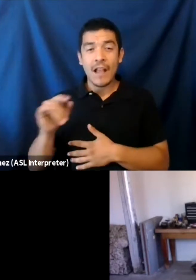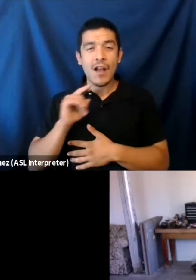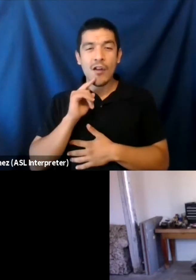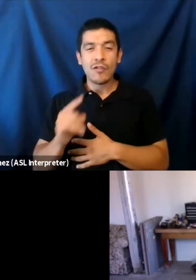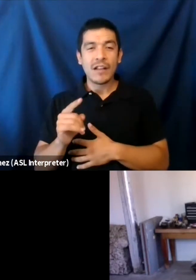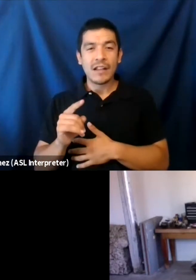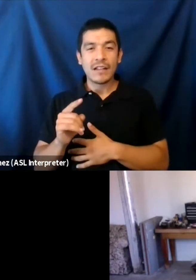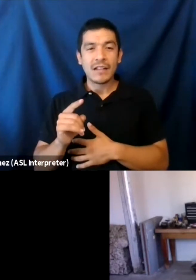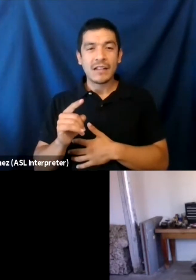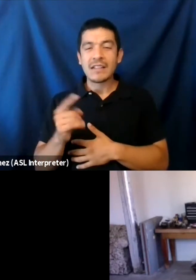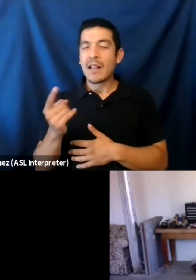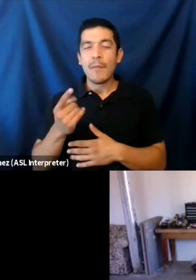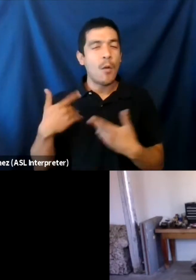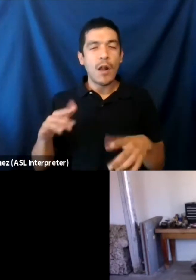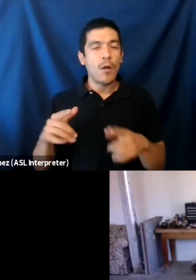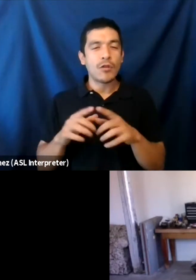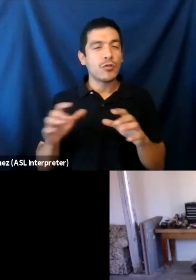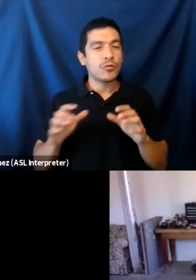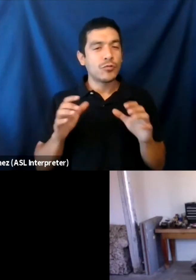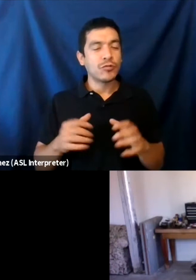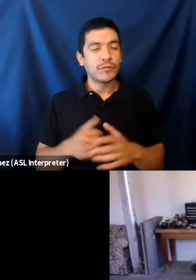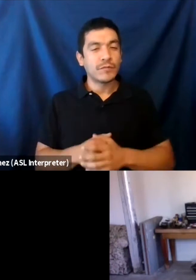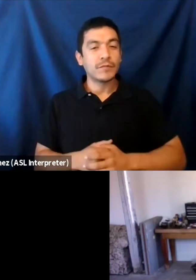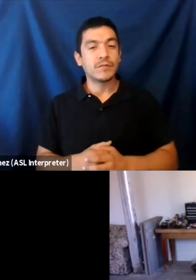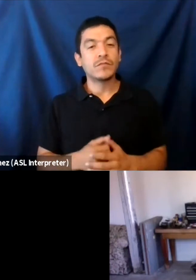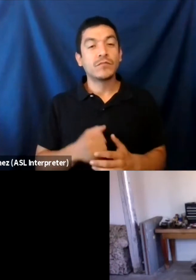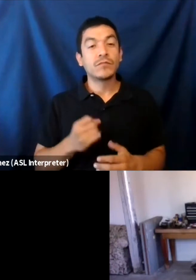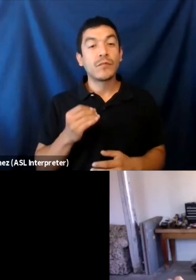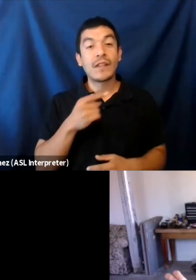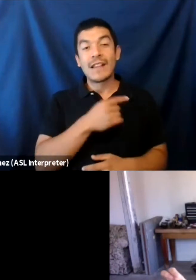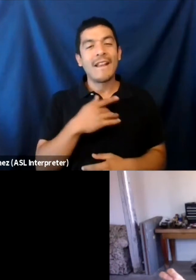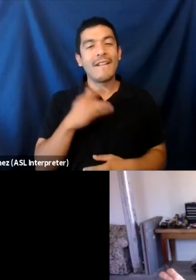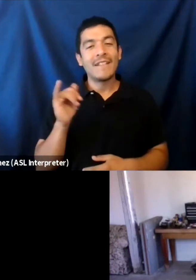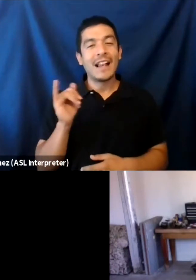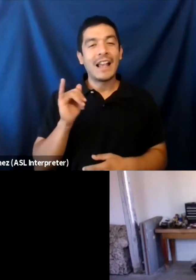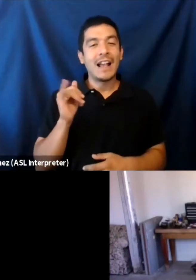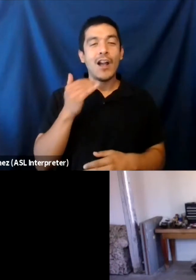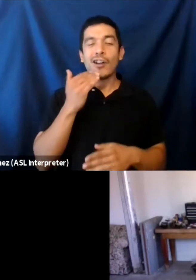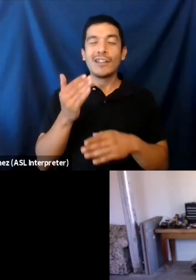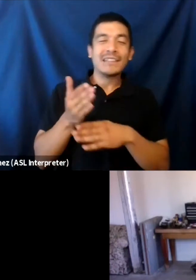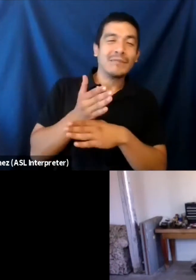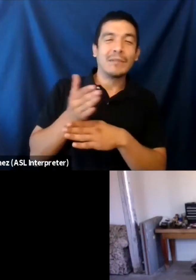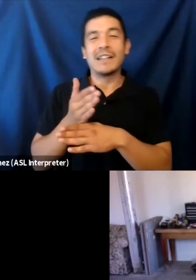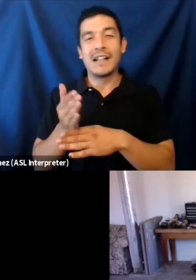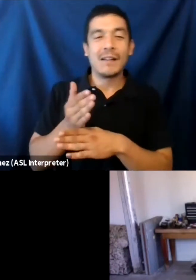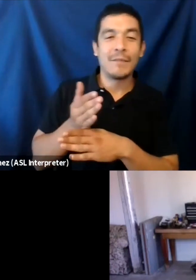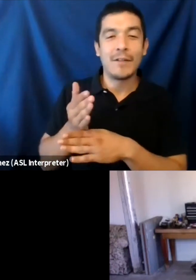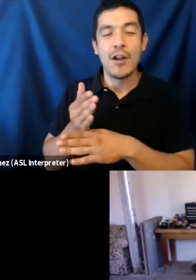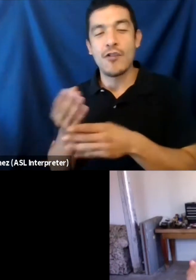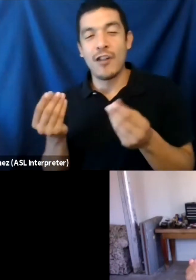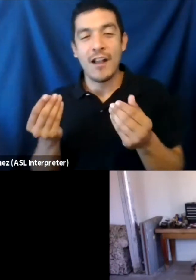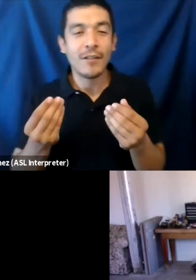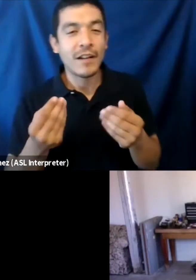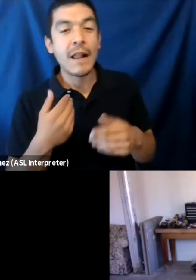that we also didn't feel good with. So this felt like a compromise, like, I forget who said like,